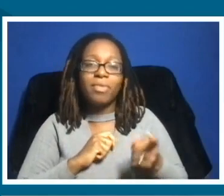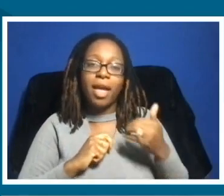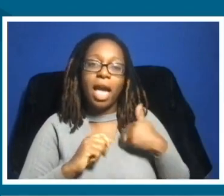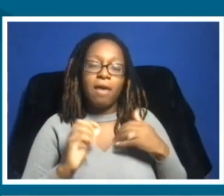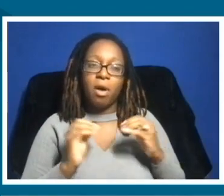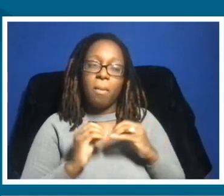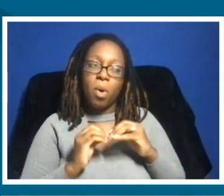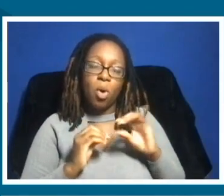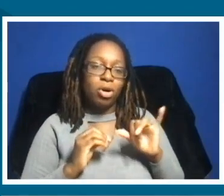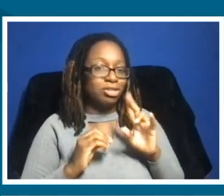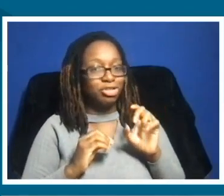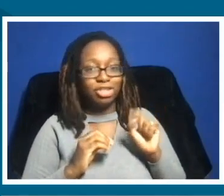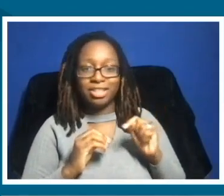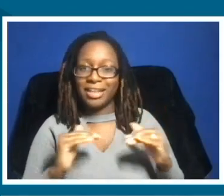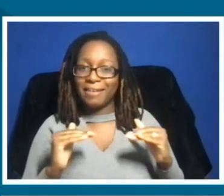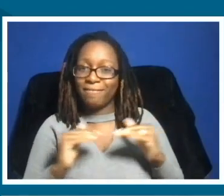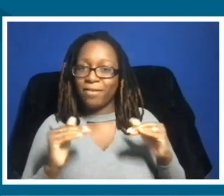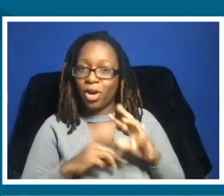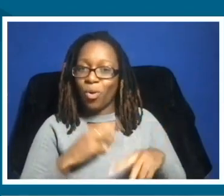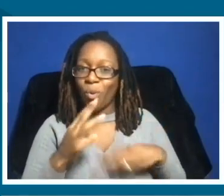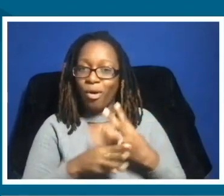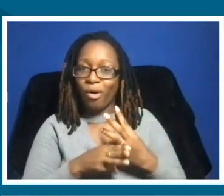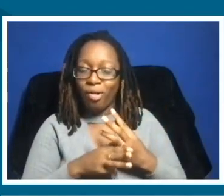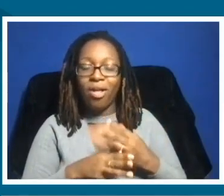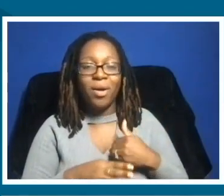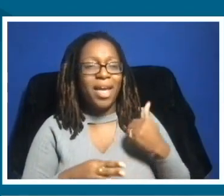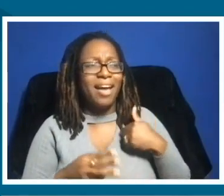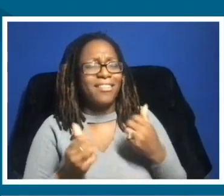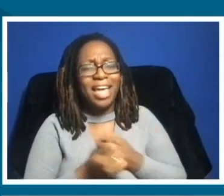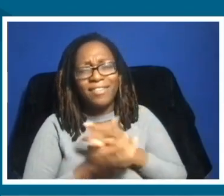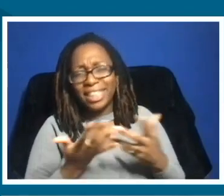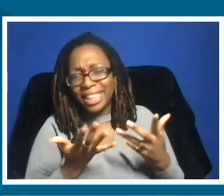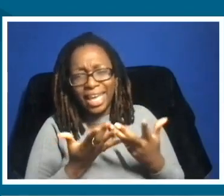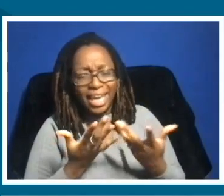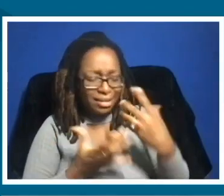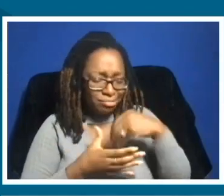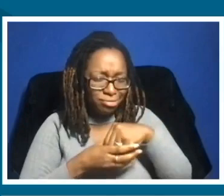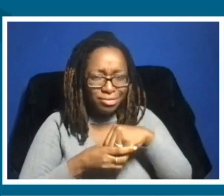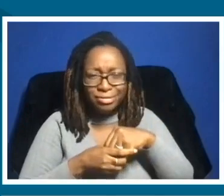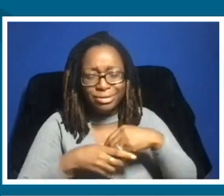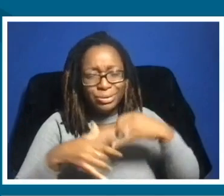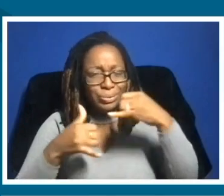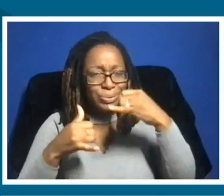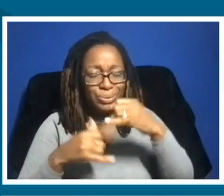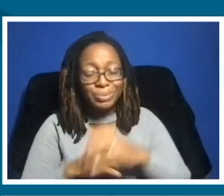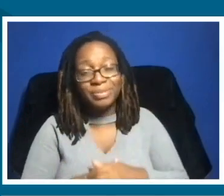this there's like all this goodness baked into